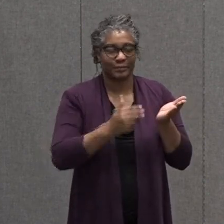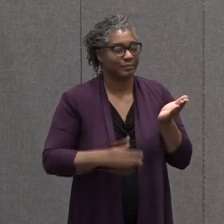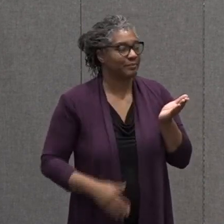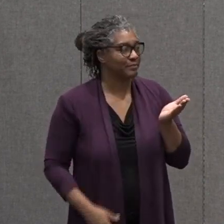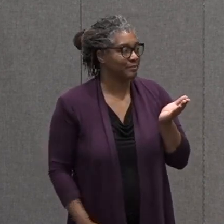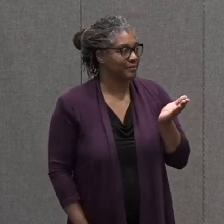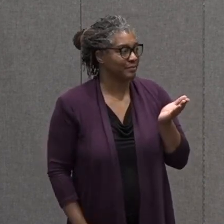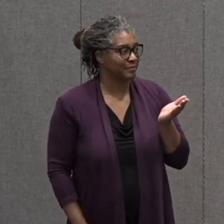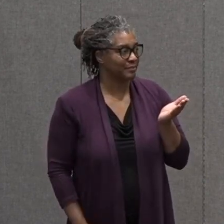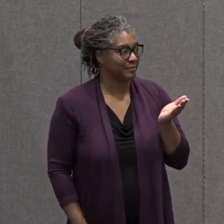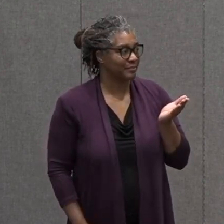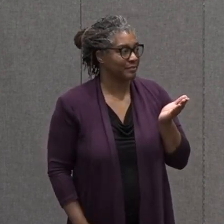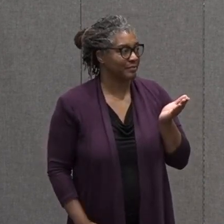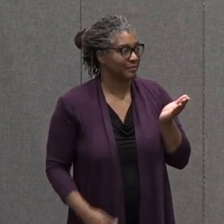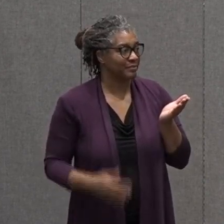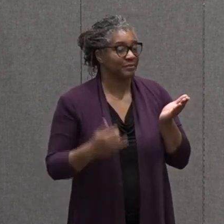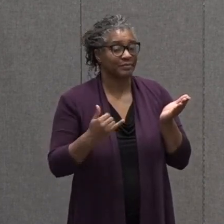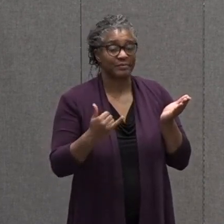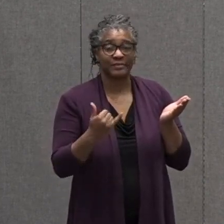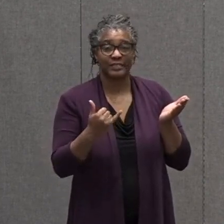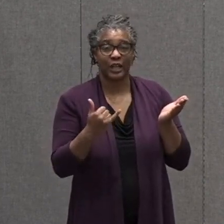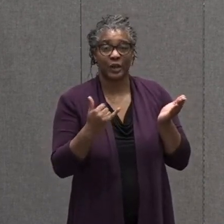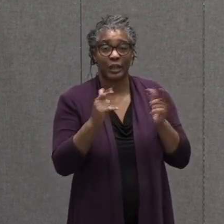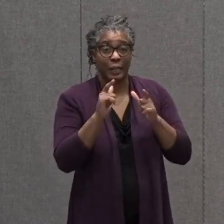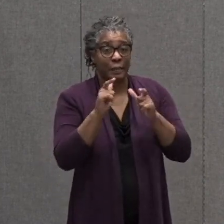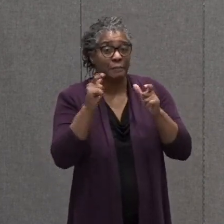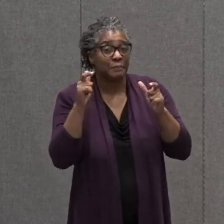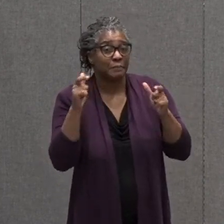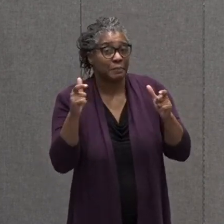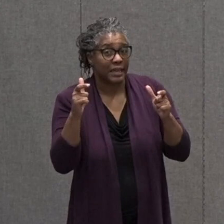I'm going to use by tablespoon. Remember, that's the one with TPS.